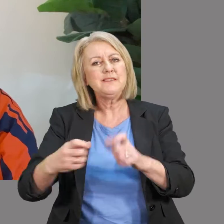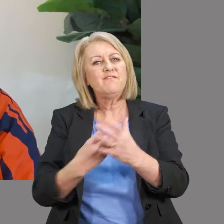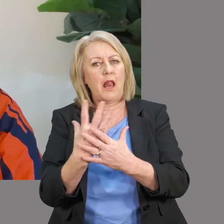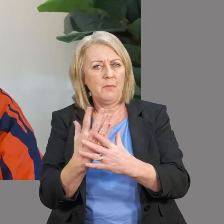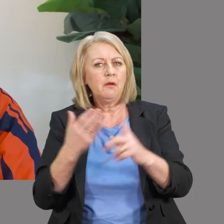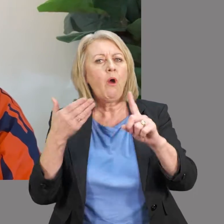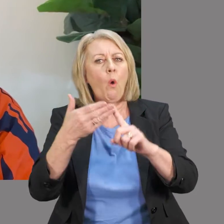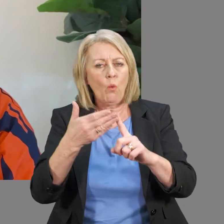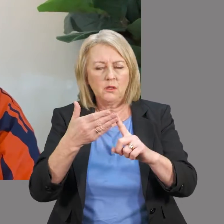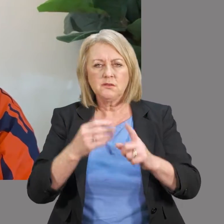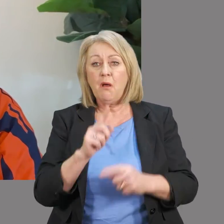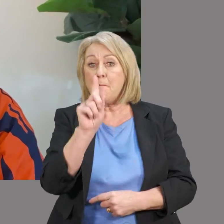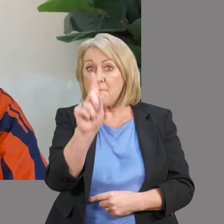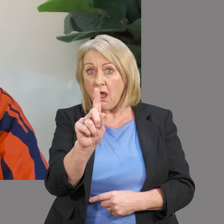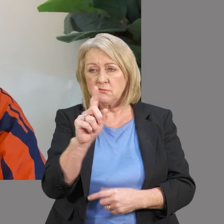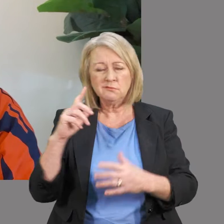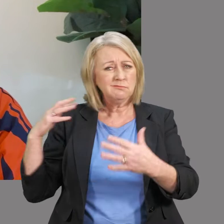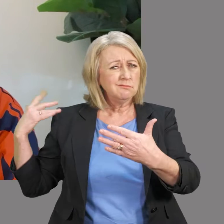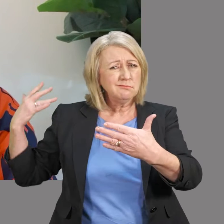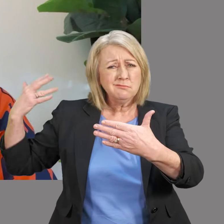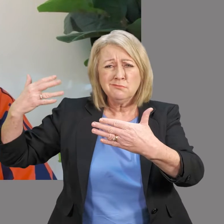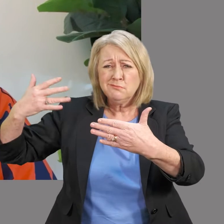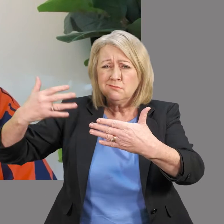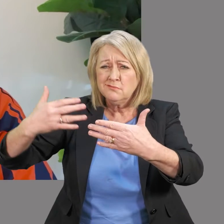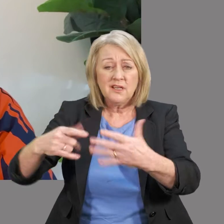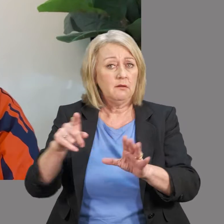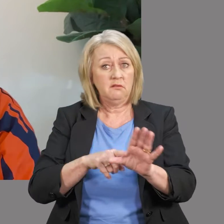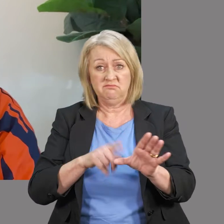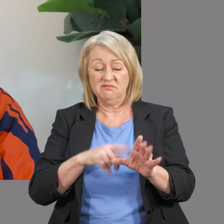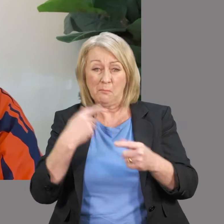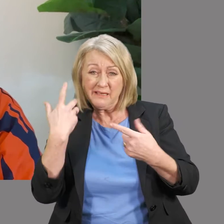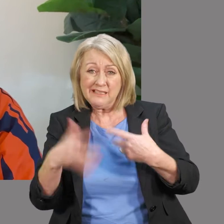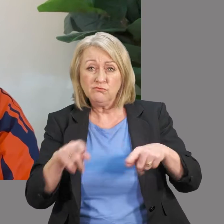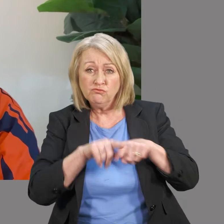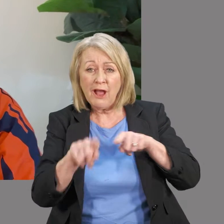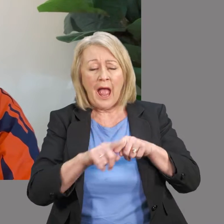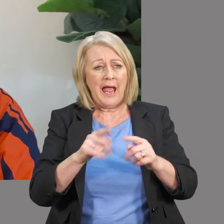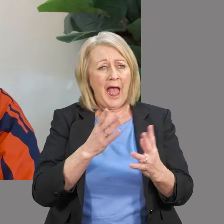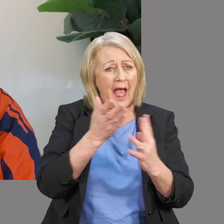However, despite decades of effort, inequalities in access, use, and health